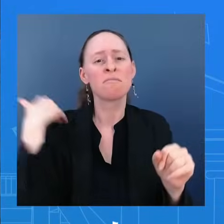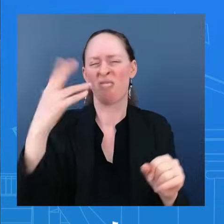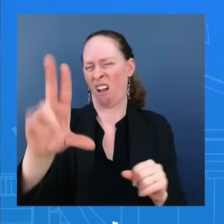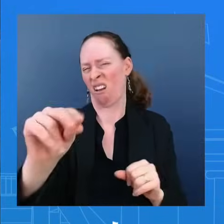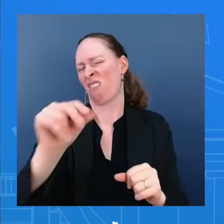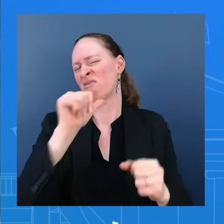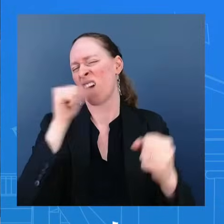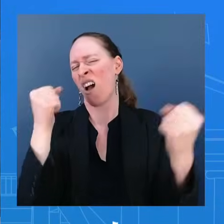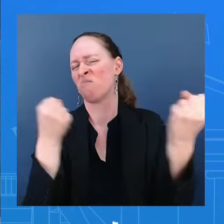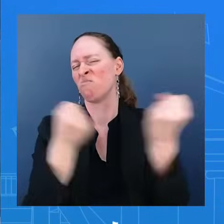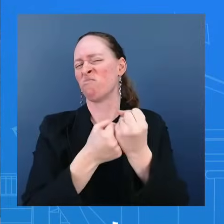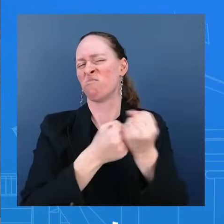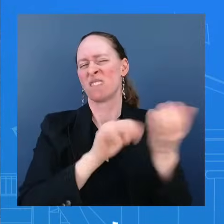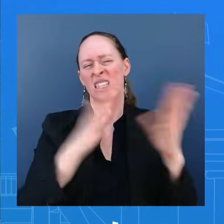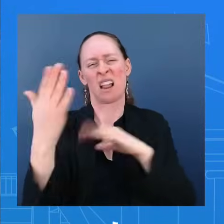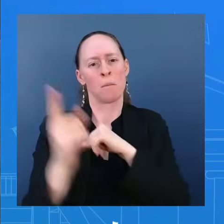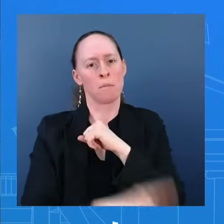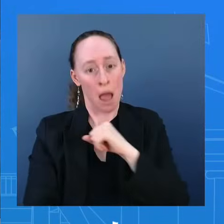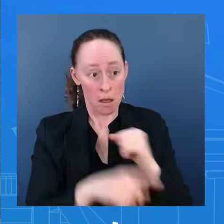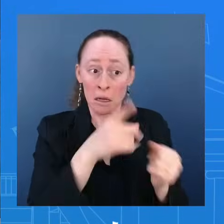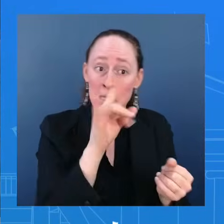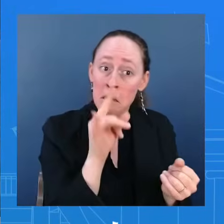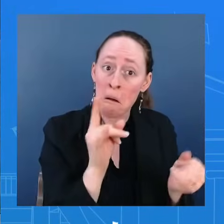And there's, I think, 40 people on federal death row.